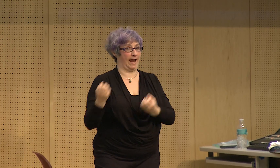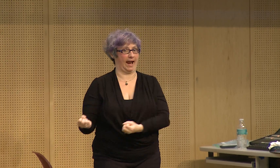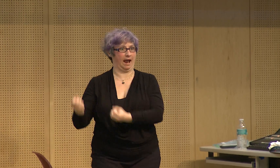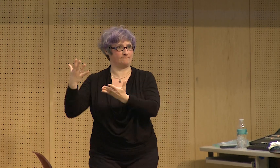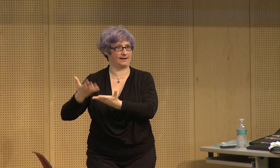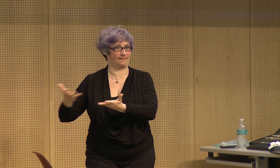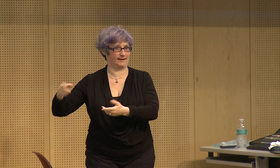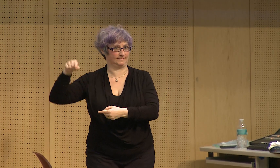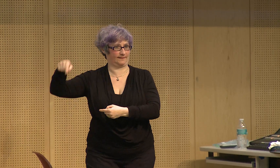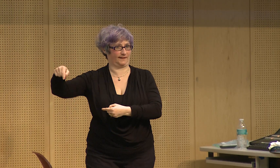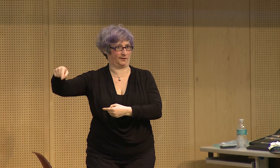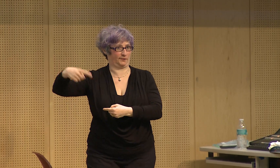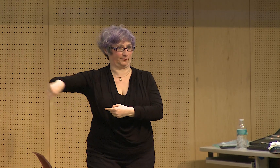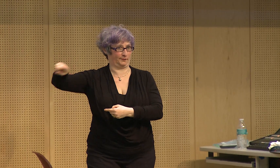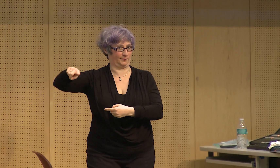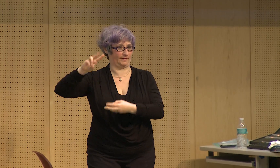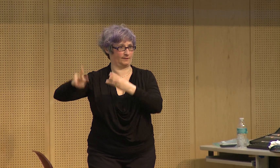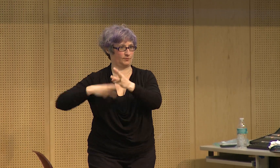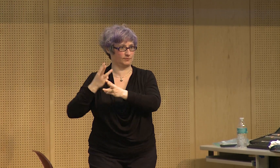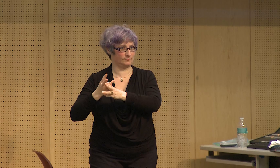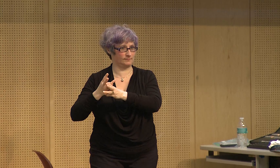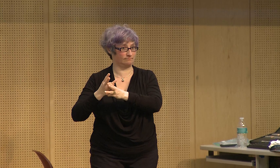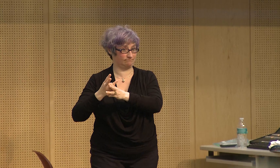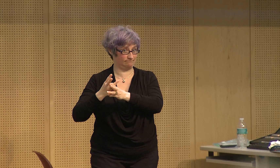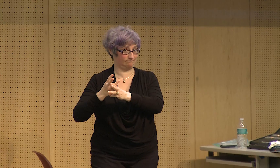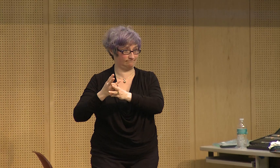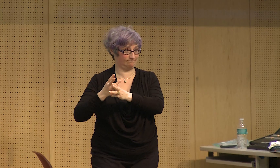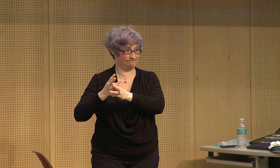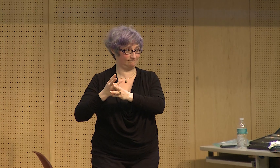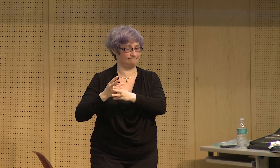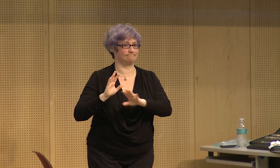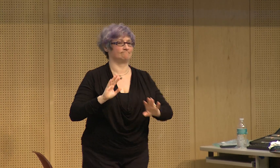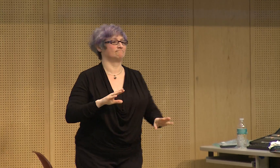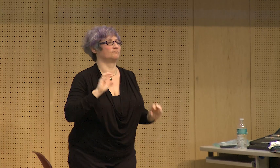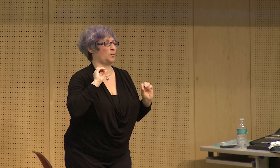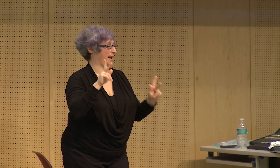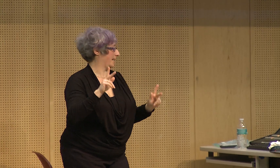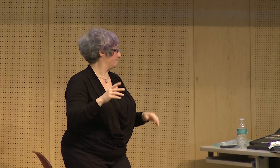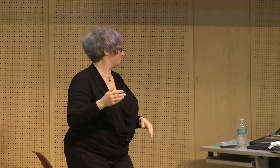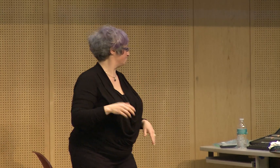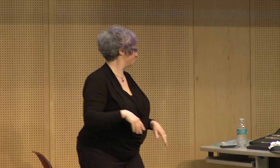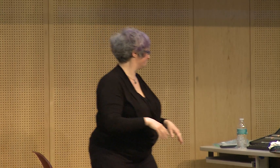that are mind-related versus the organic occurrence of quantity.